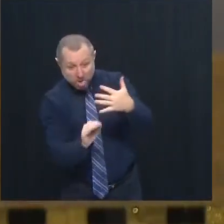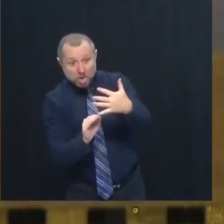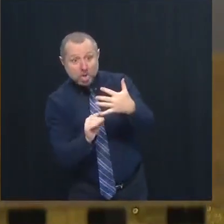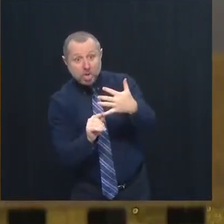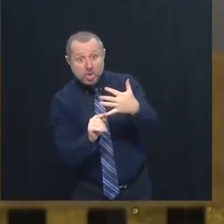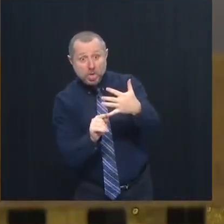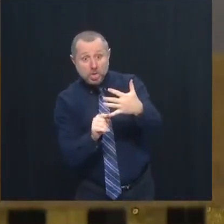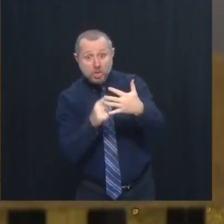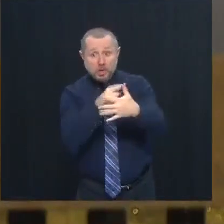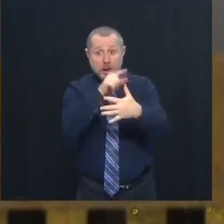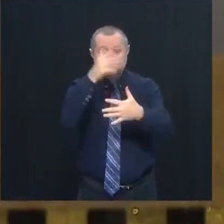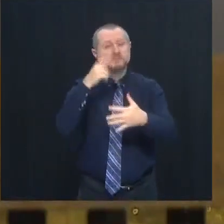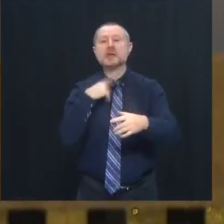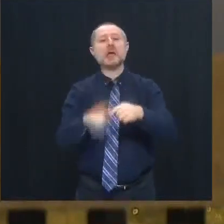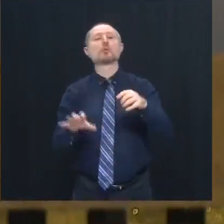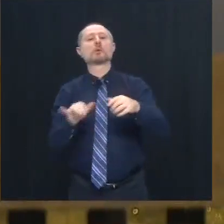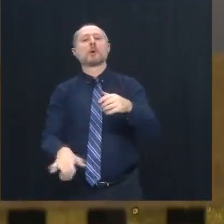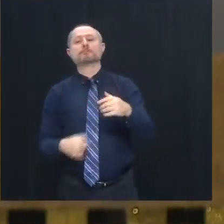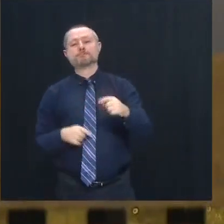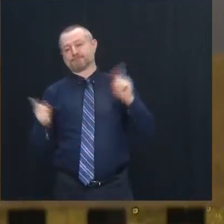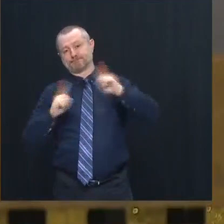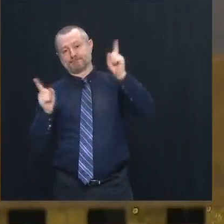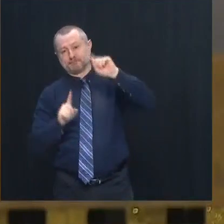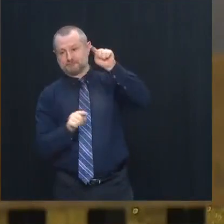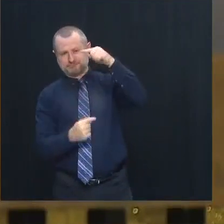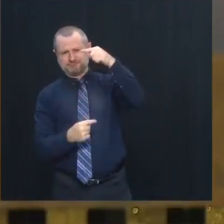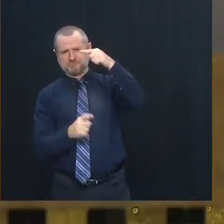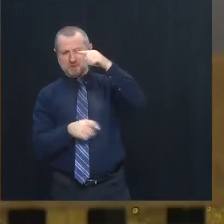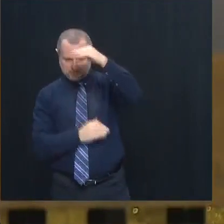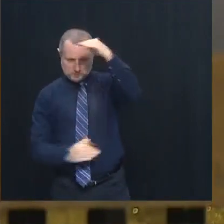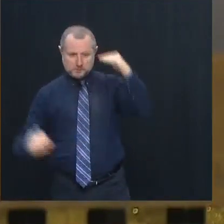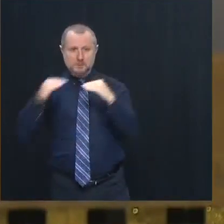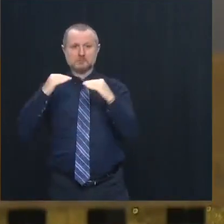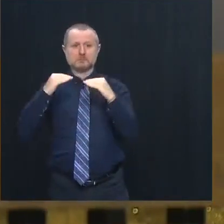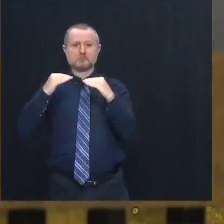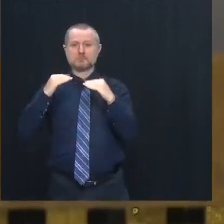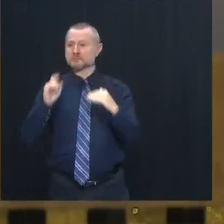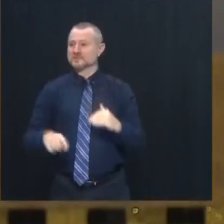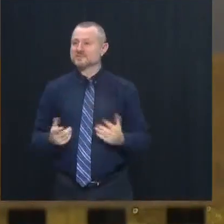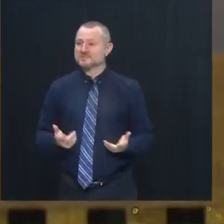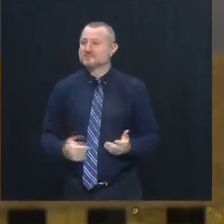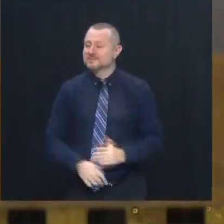FIRST ON THE LIST OF WHO DIED CANNOT BE LAST ON THE LIST OF